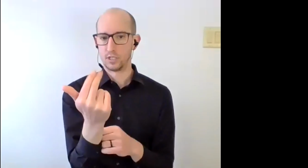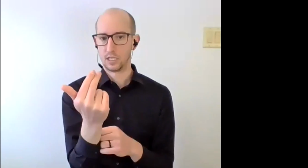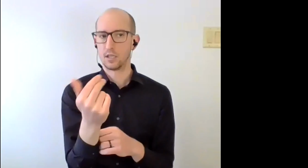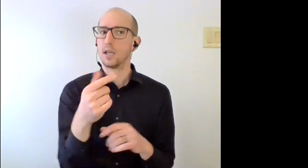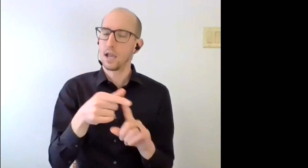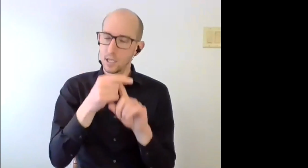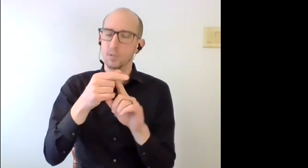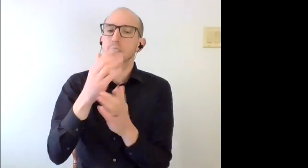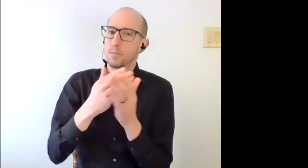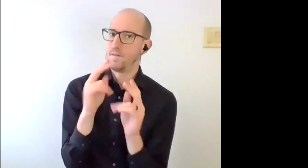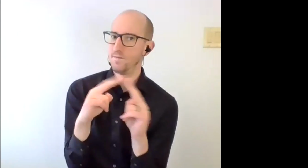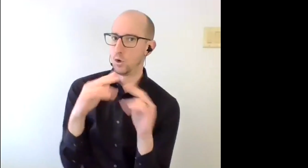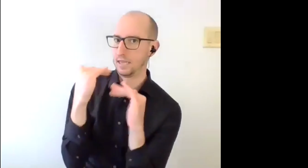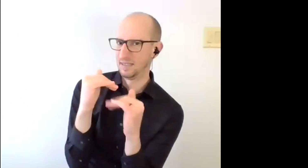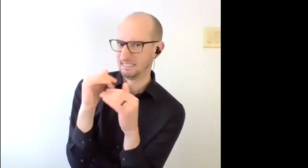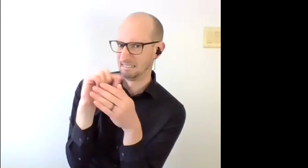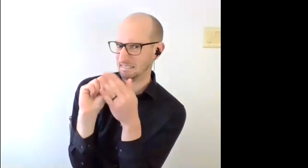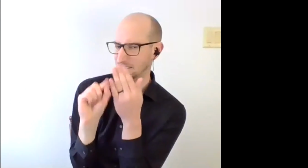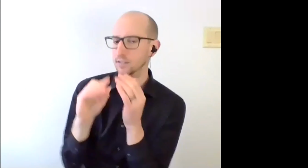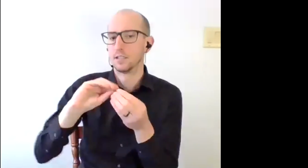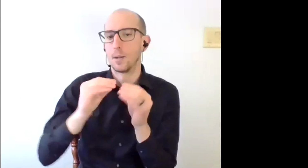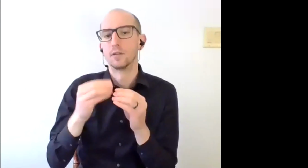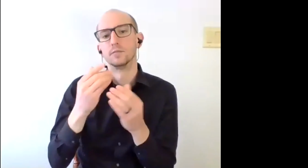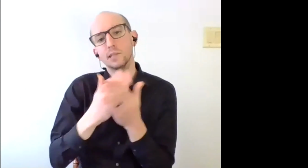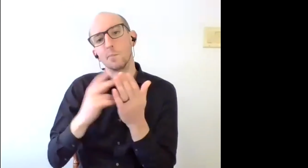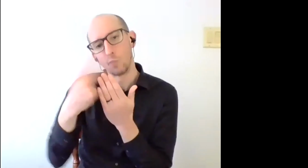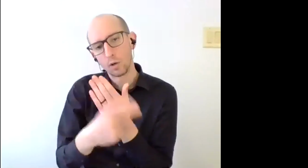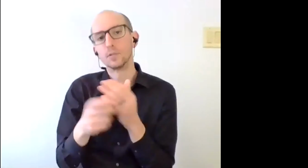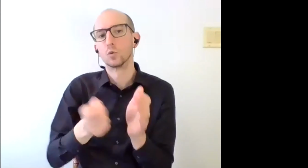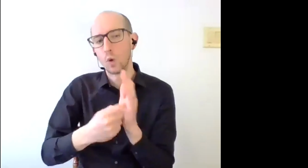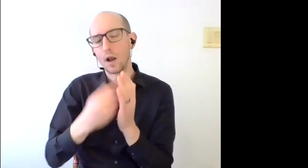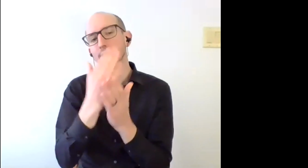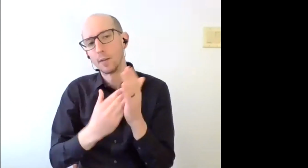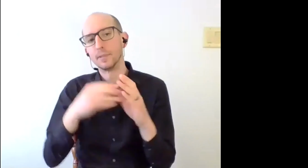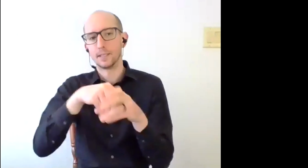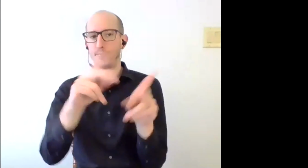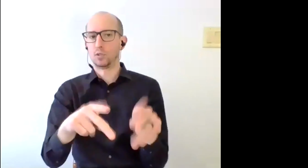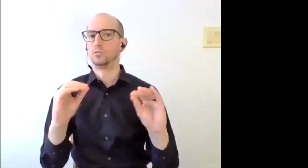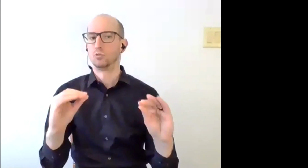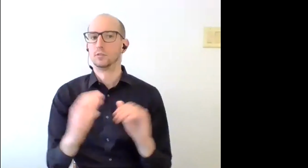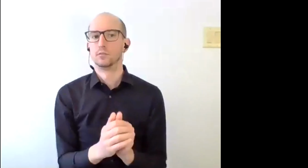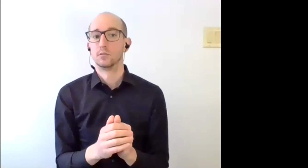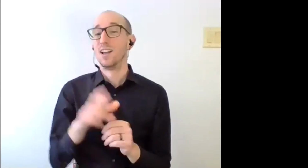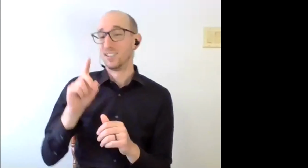students returning to on-line instruction April 13. Except